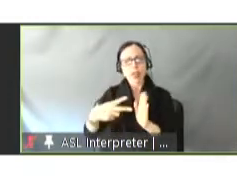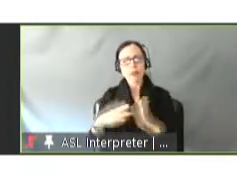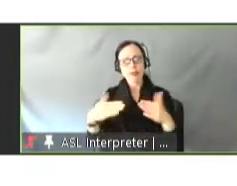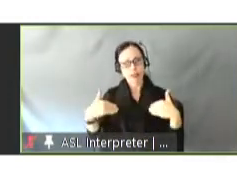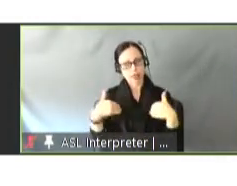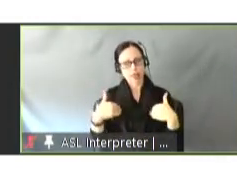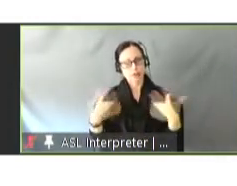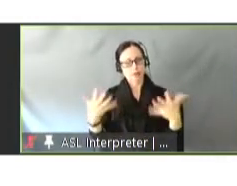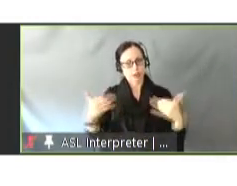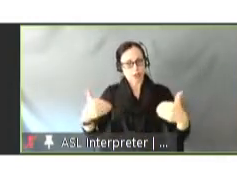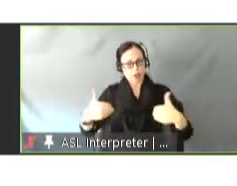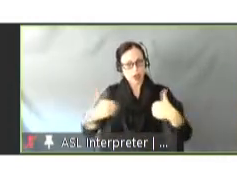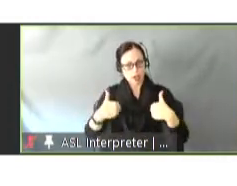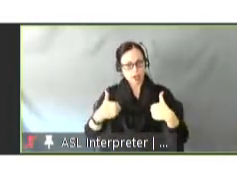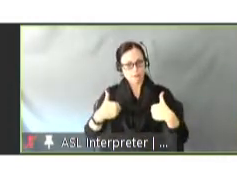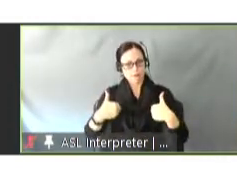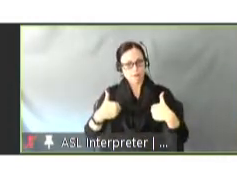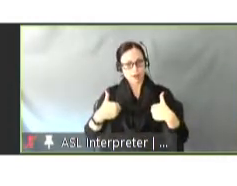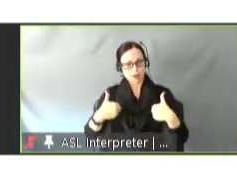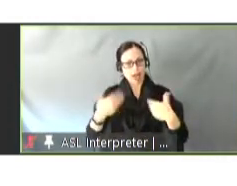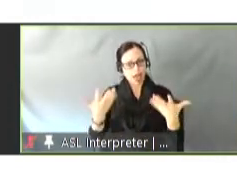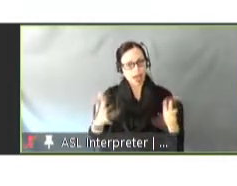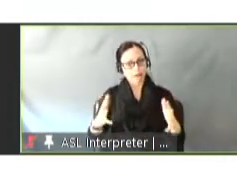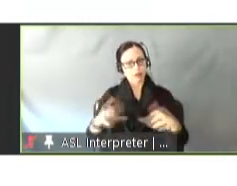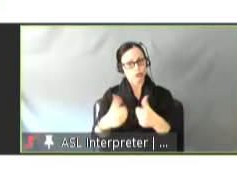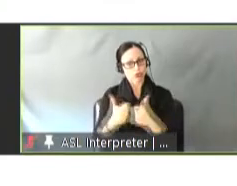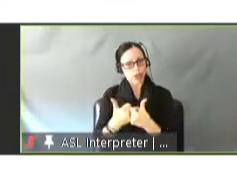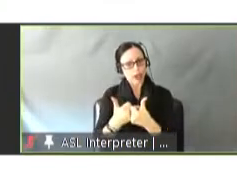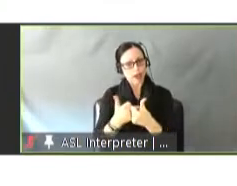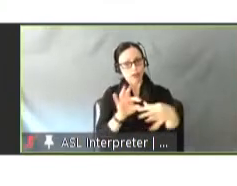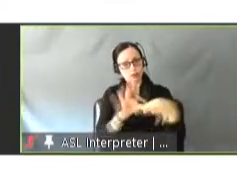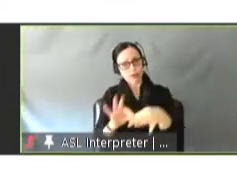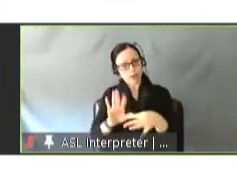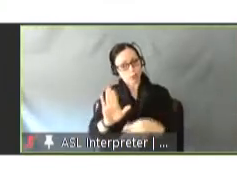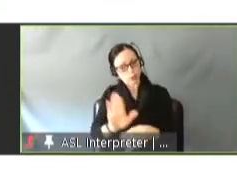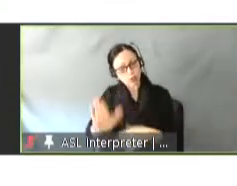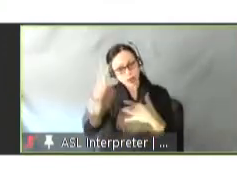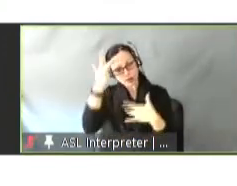challenged with SARS-CoV-2 that was specific for their virus, there was this inverse correlation